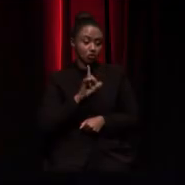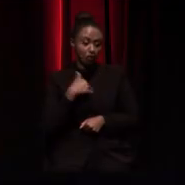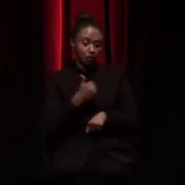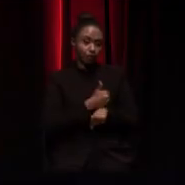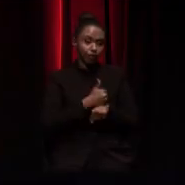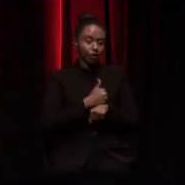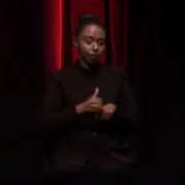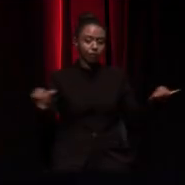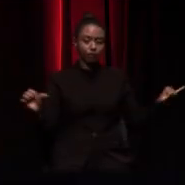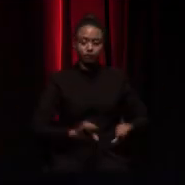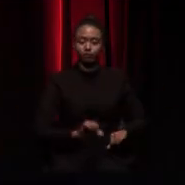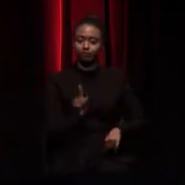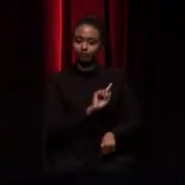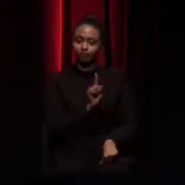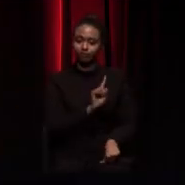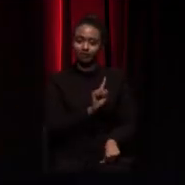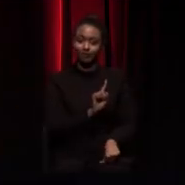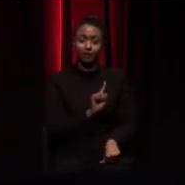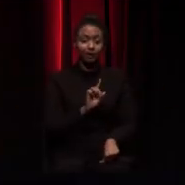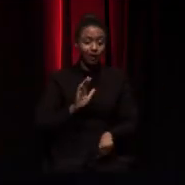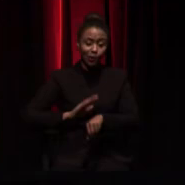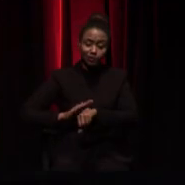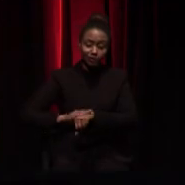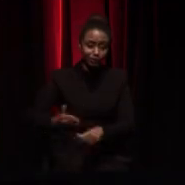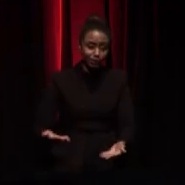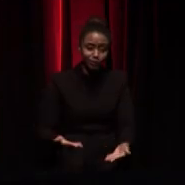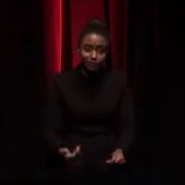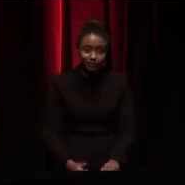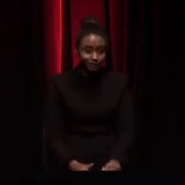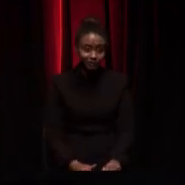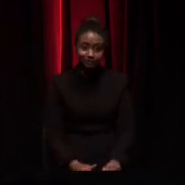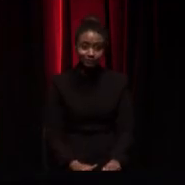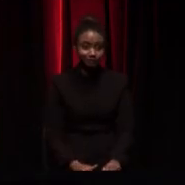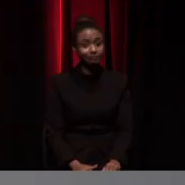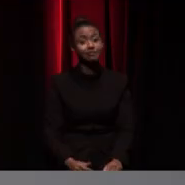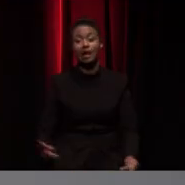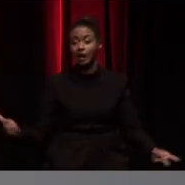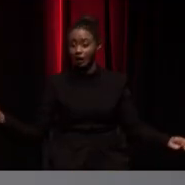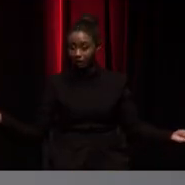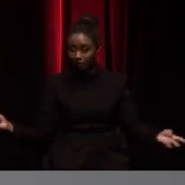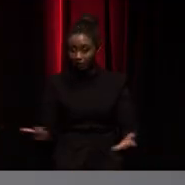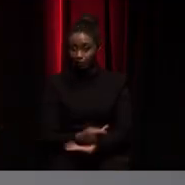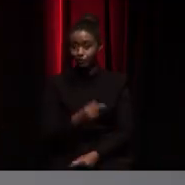No. Times are changing. The meteor came to destroy